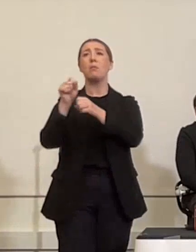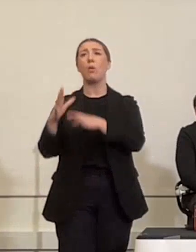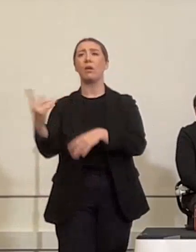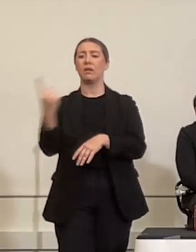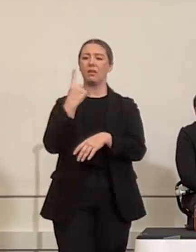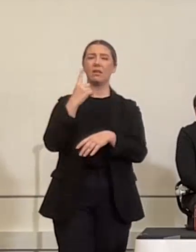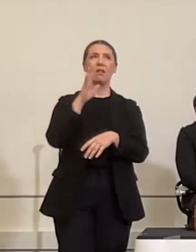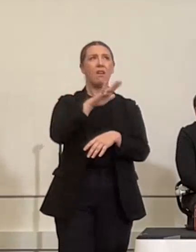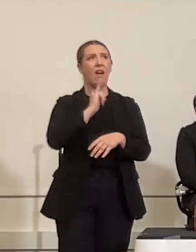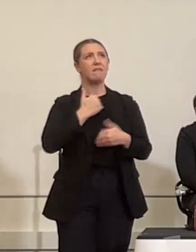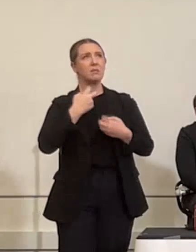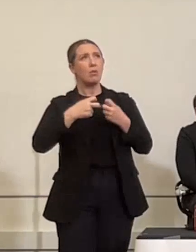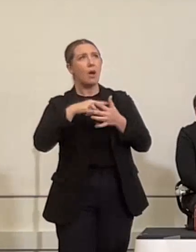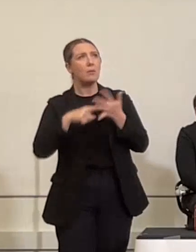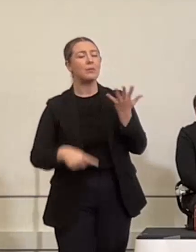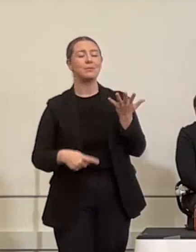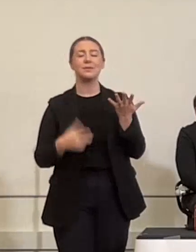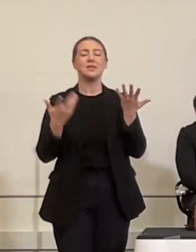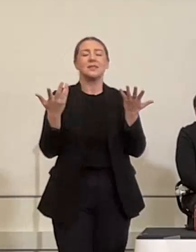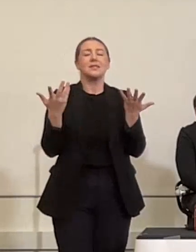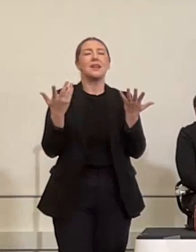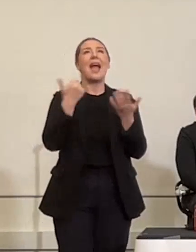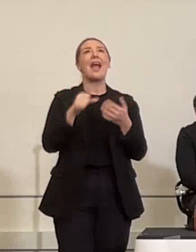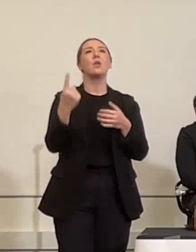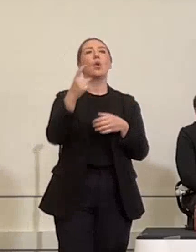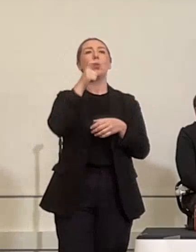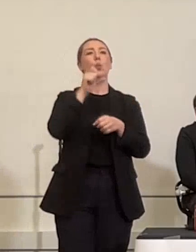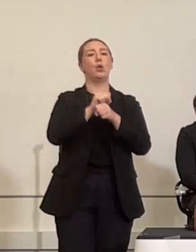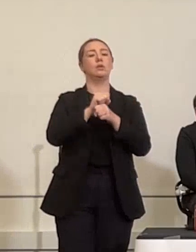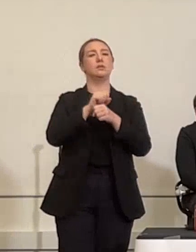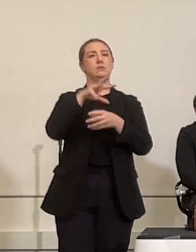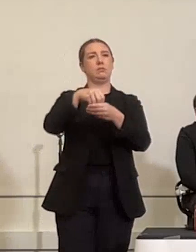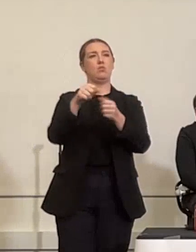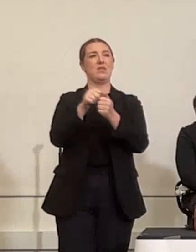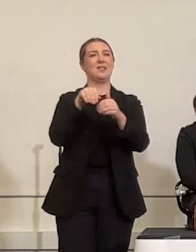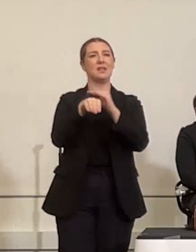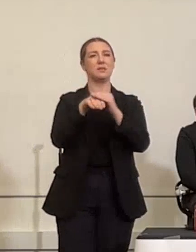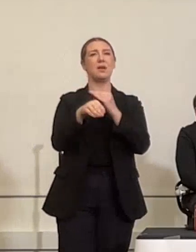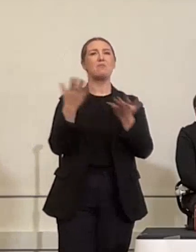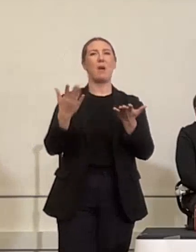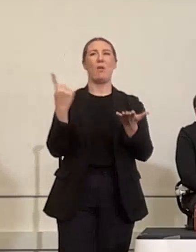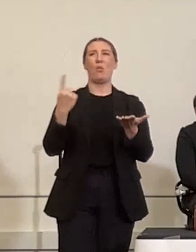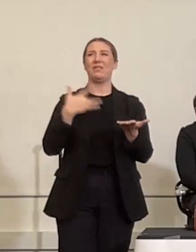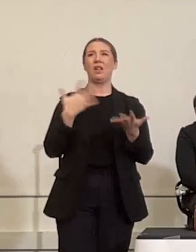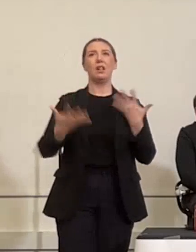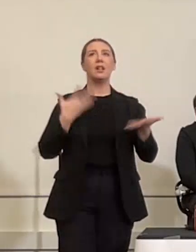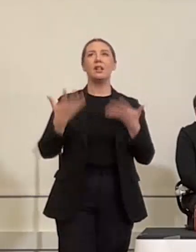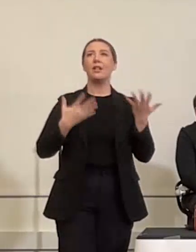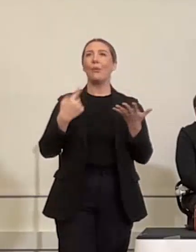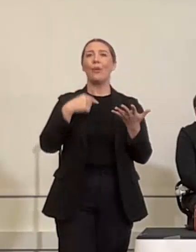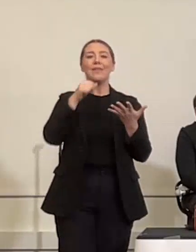facing or like whatever it is. I think we everybody that works in accessibility always probably has this vibe of we're not getting done everything that we